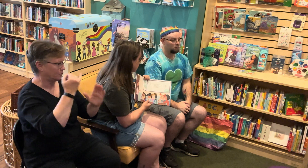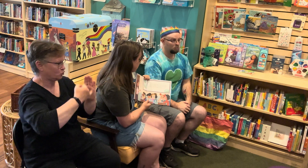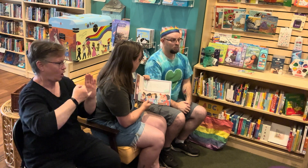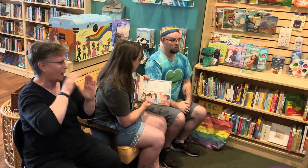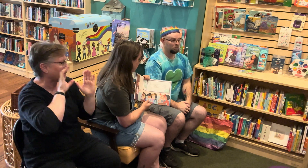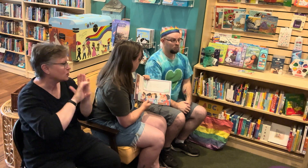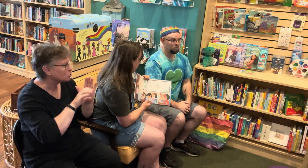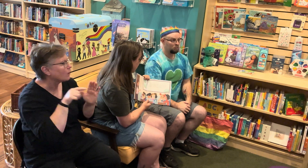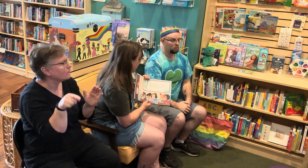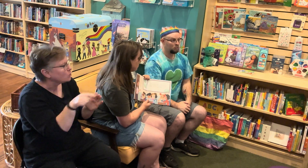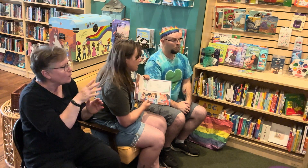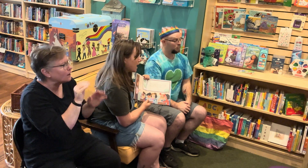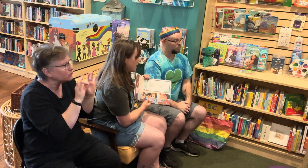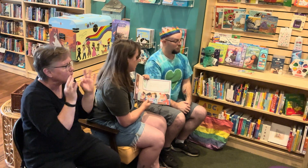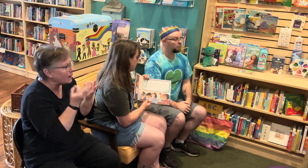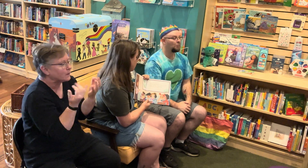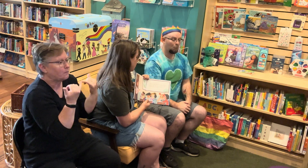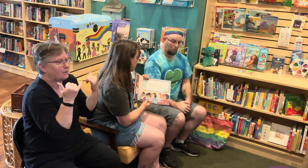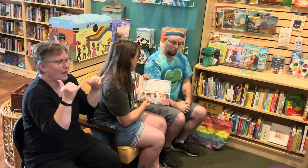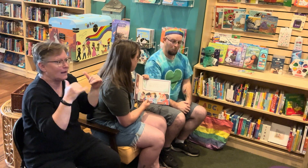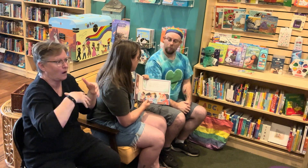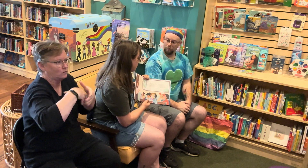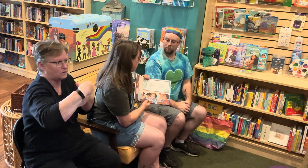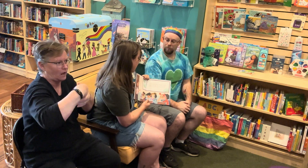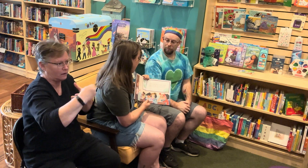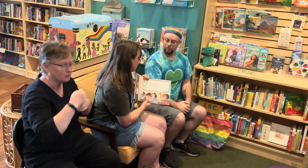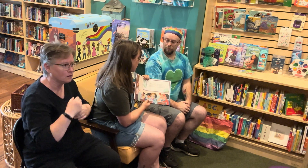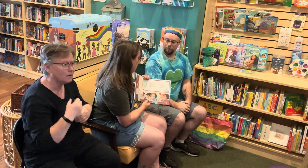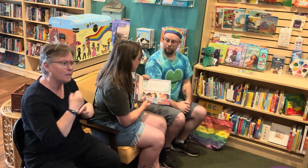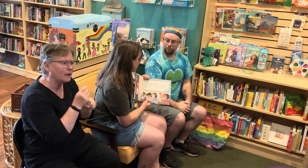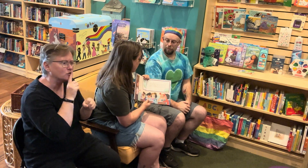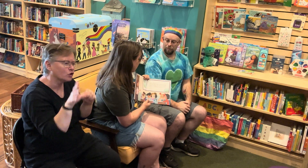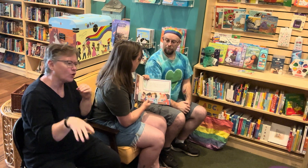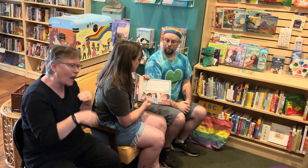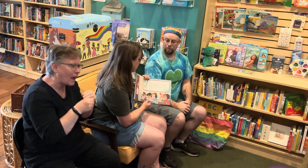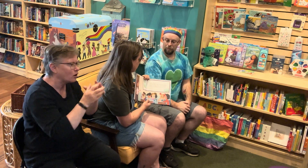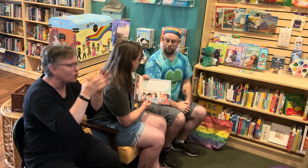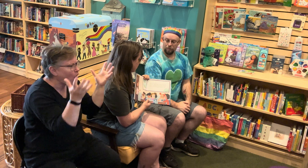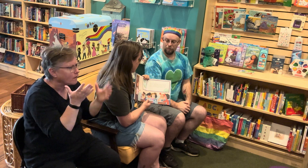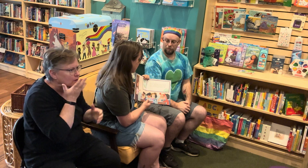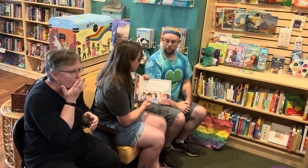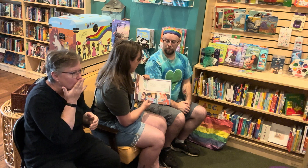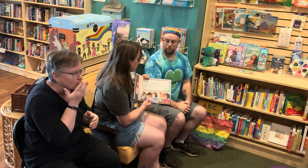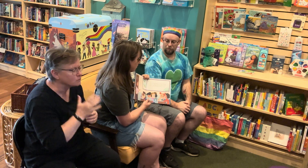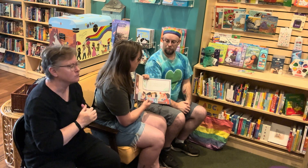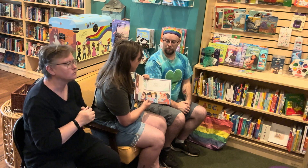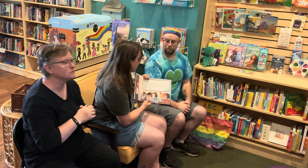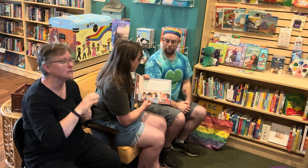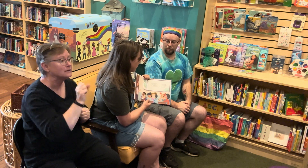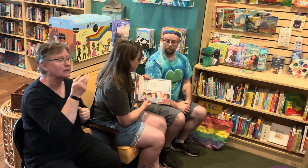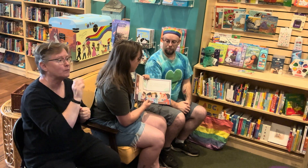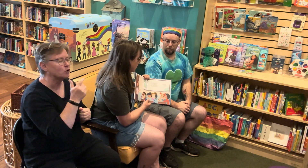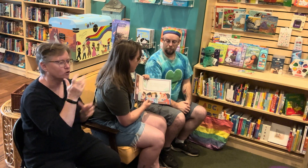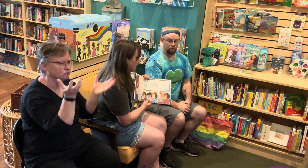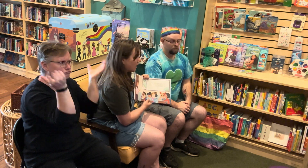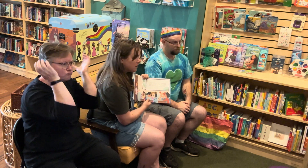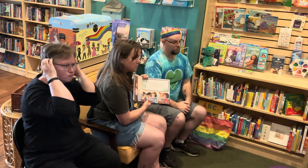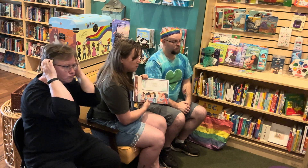your family playing outside. Make sure to add lots of color!" Samuel put his headphones on and got to